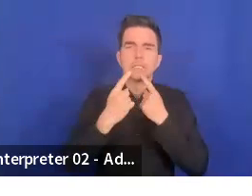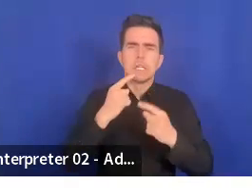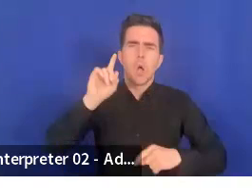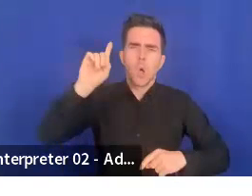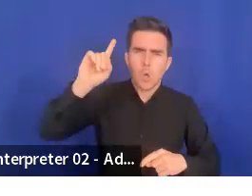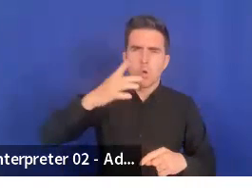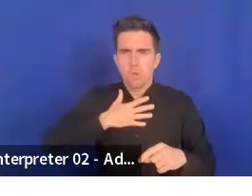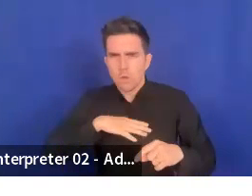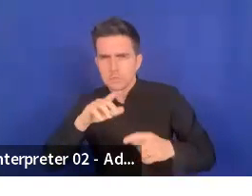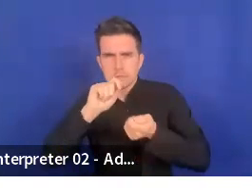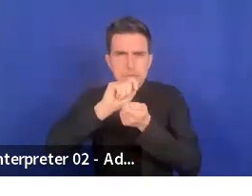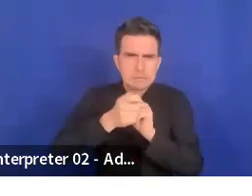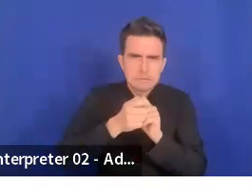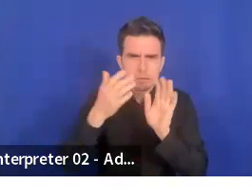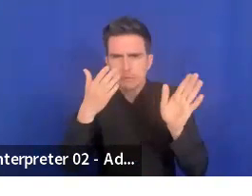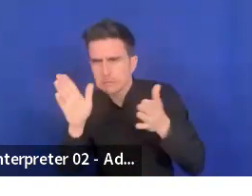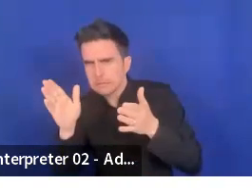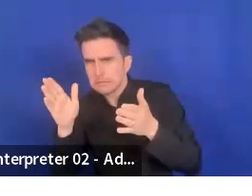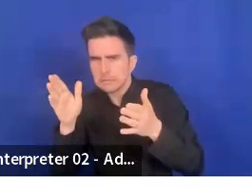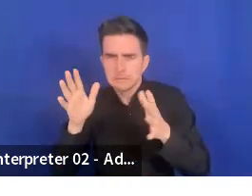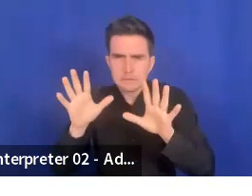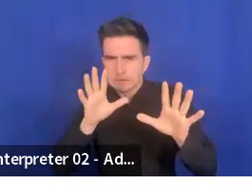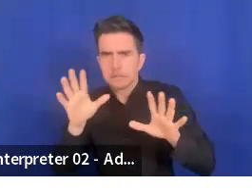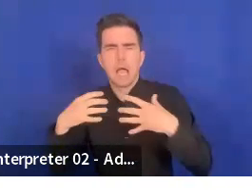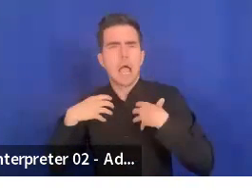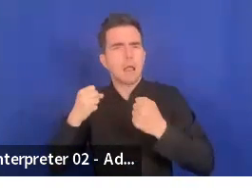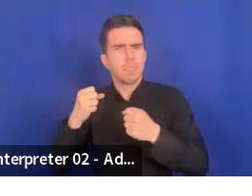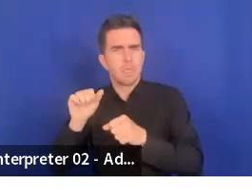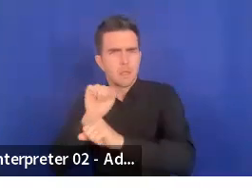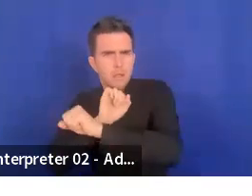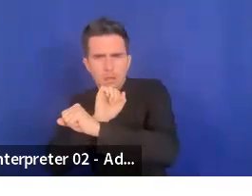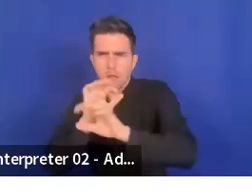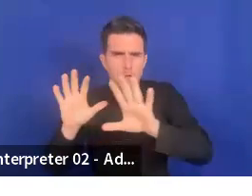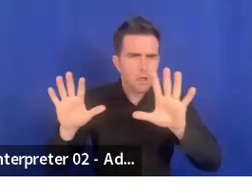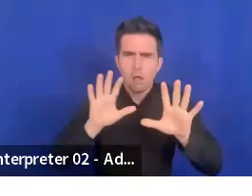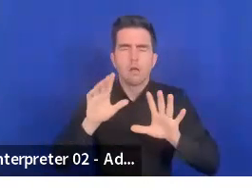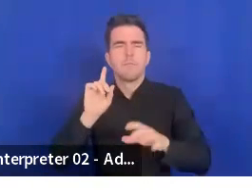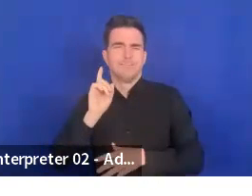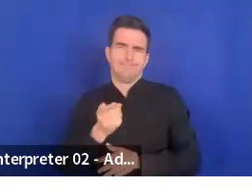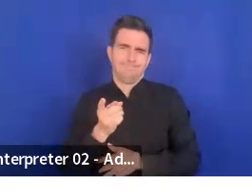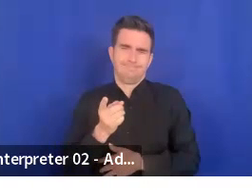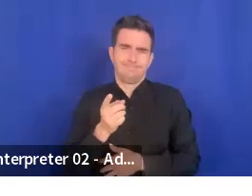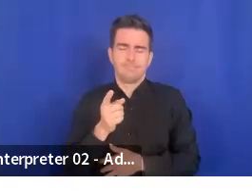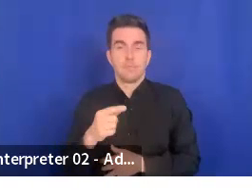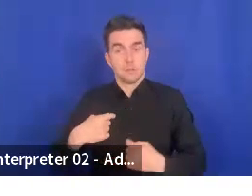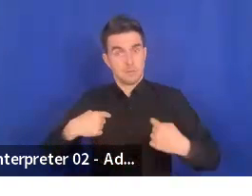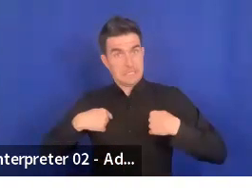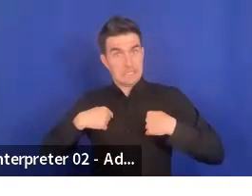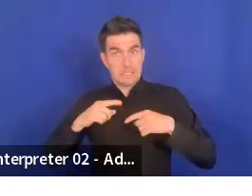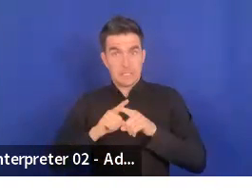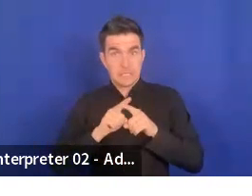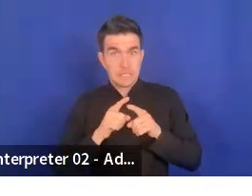but really, it's not about us shifting focus, but more so about us responding to the times